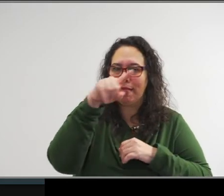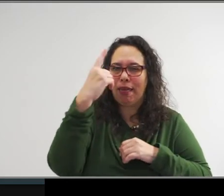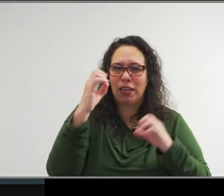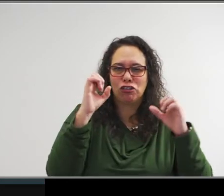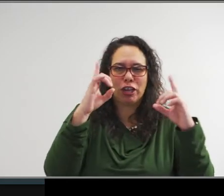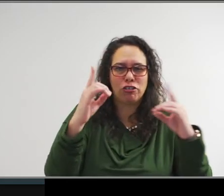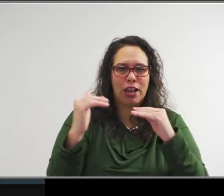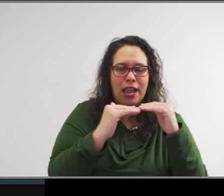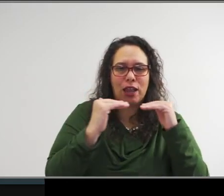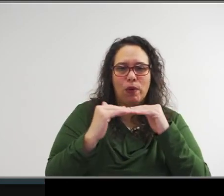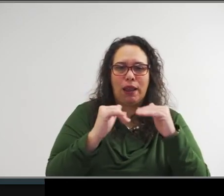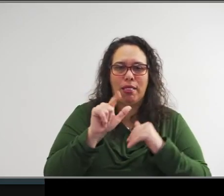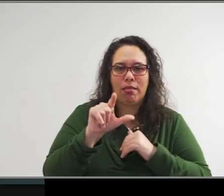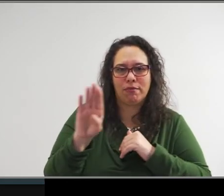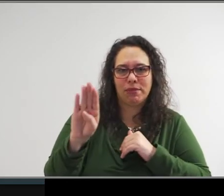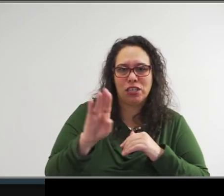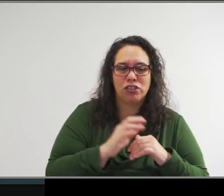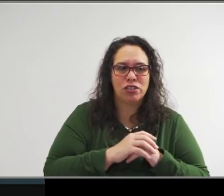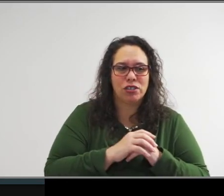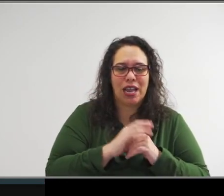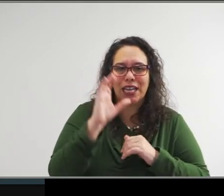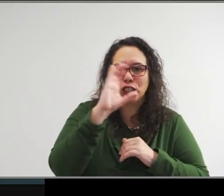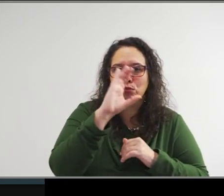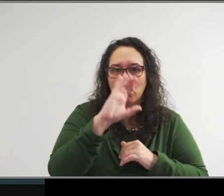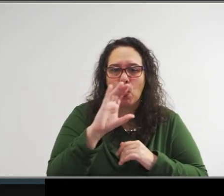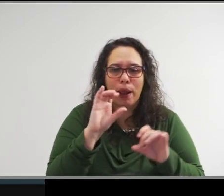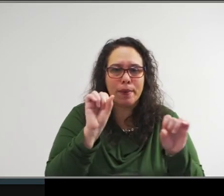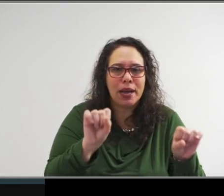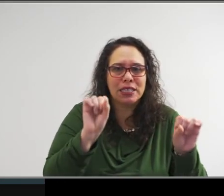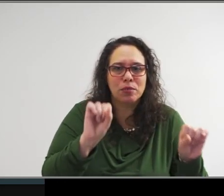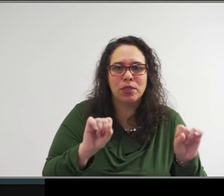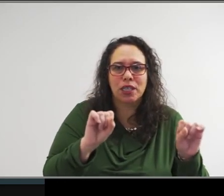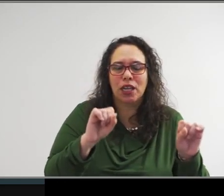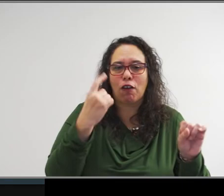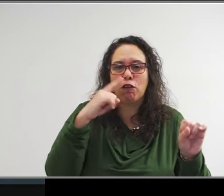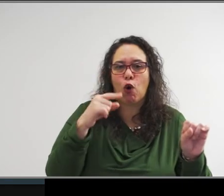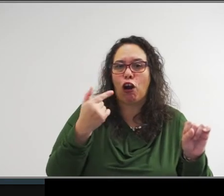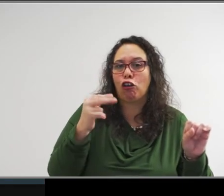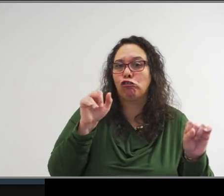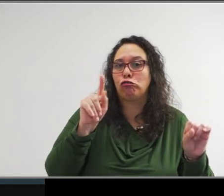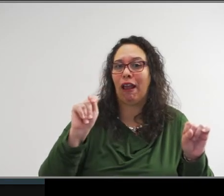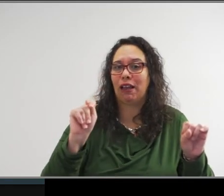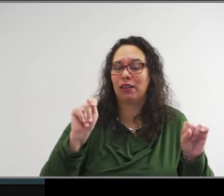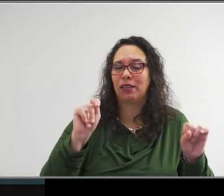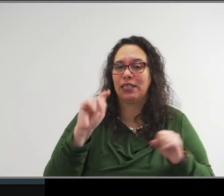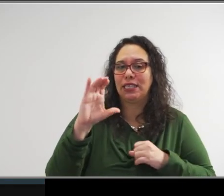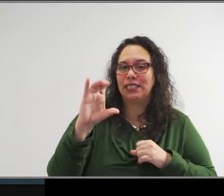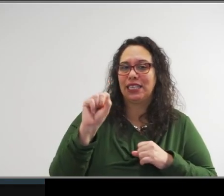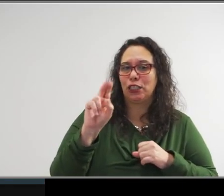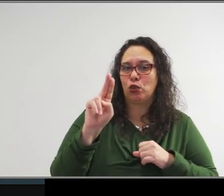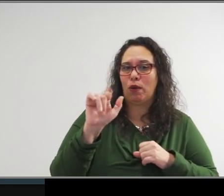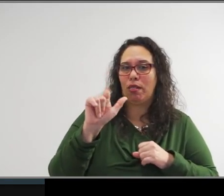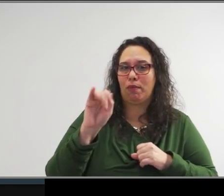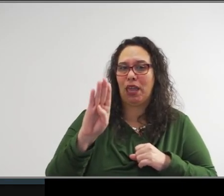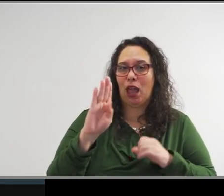and long beach exploring possibilities for our grant that Cal state long beach hopes to make. And you've already heard about them.